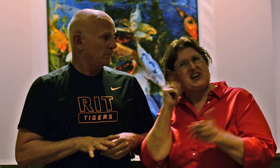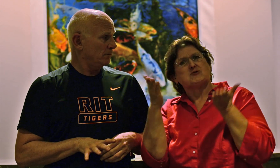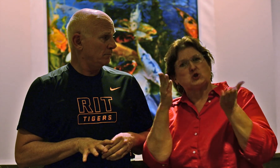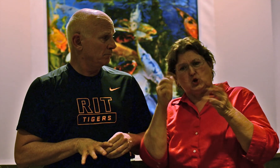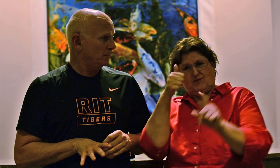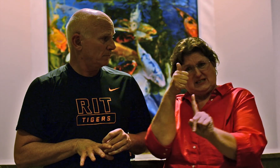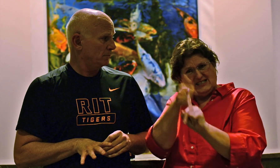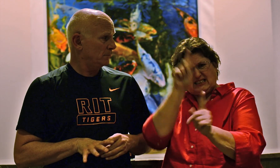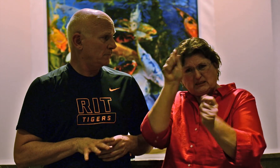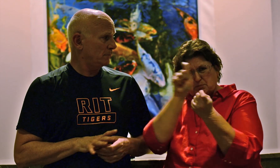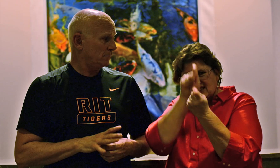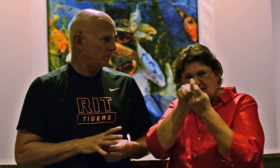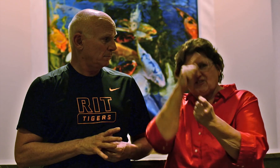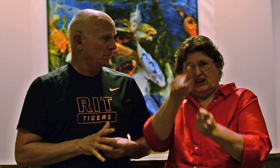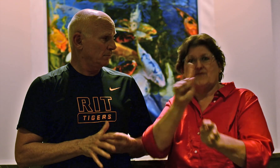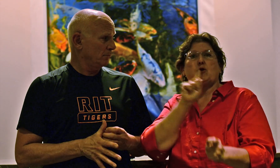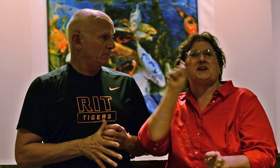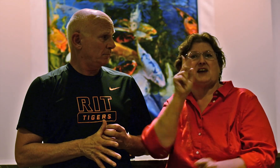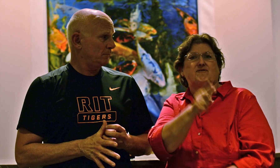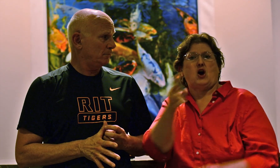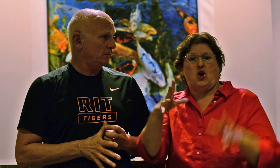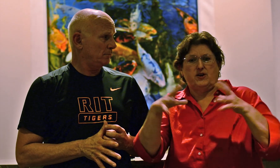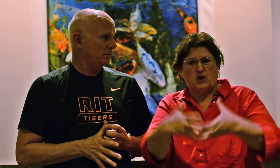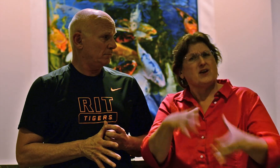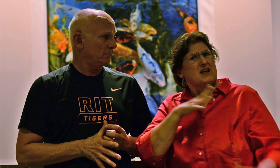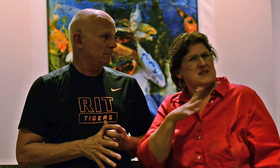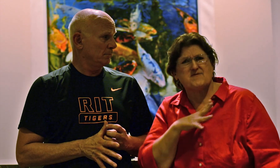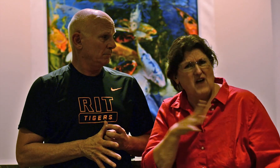Certainly, why couldn't we retain DHHS specifically for the community in these areas?